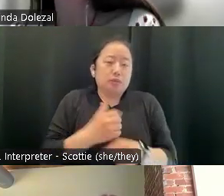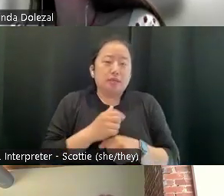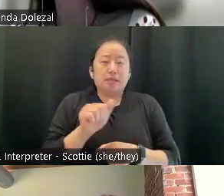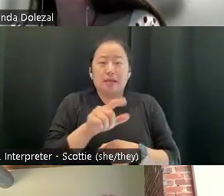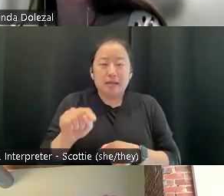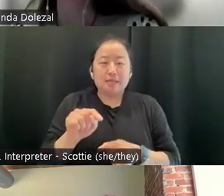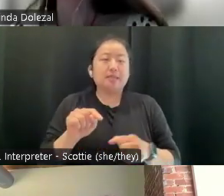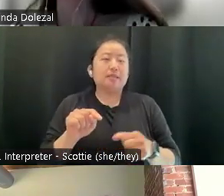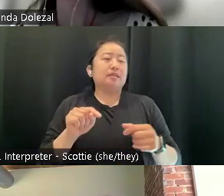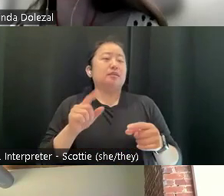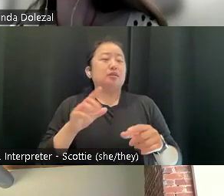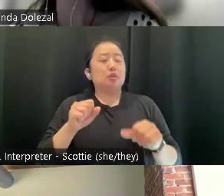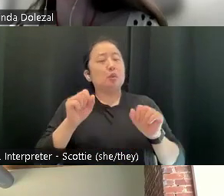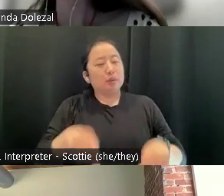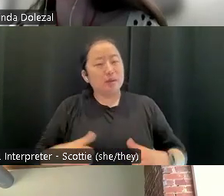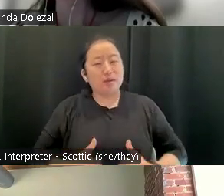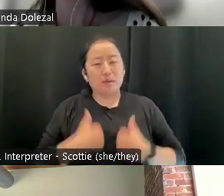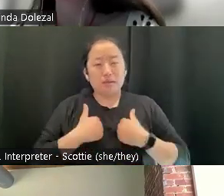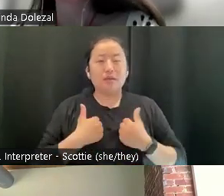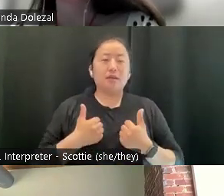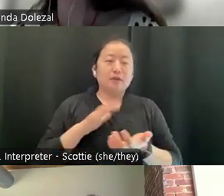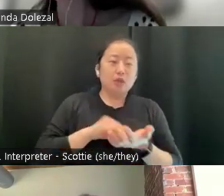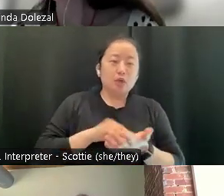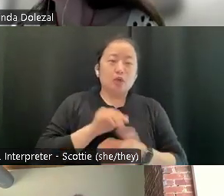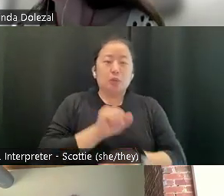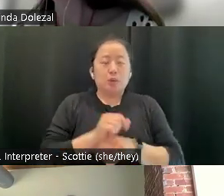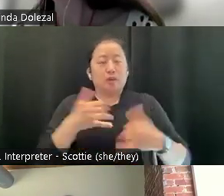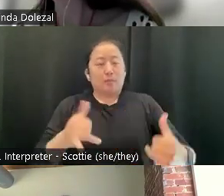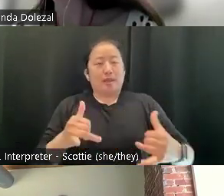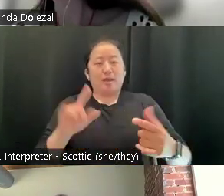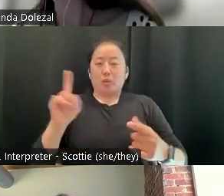This is really our mission statement is really important because so many times,